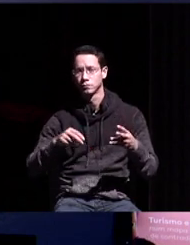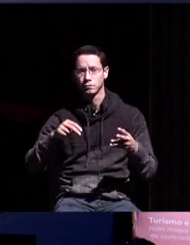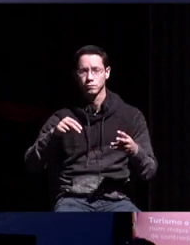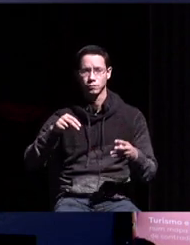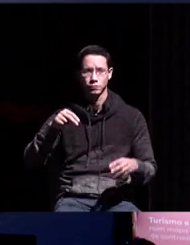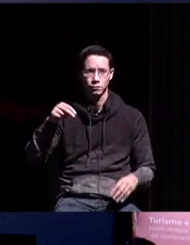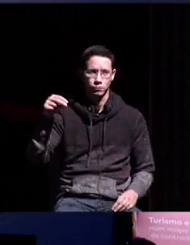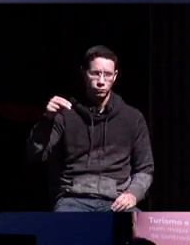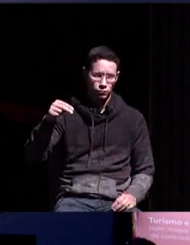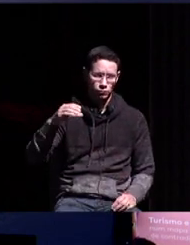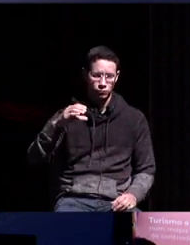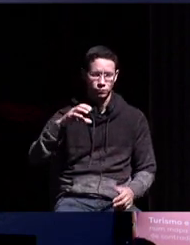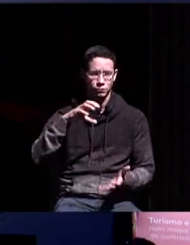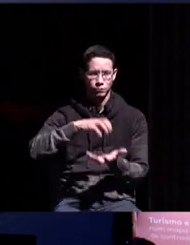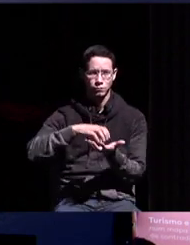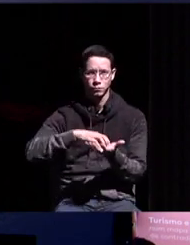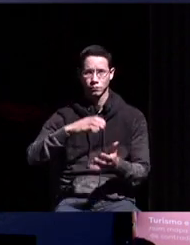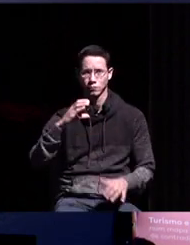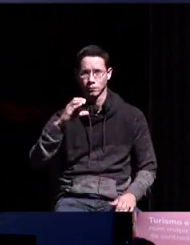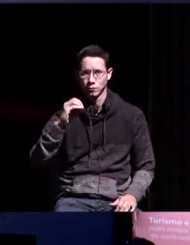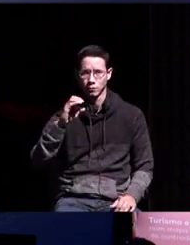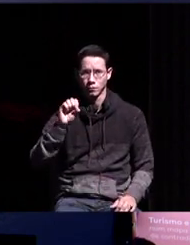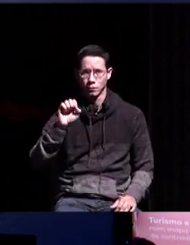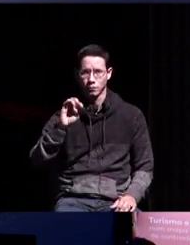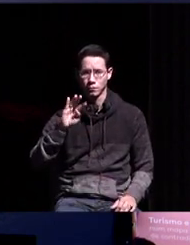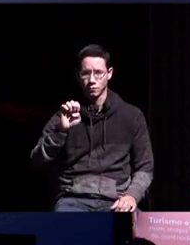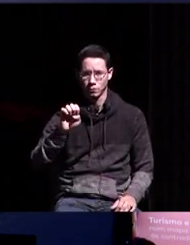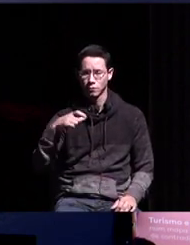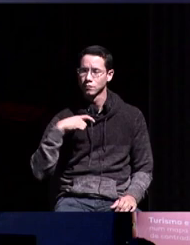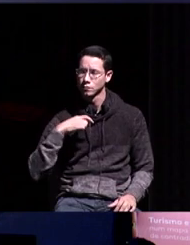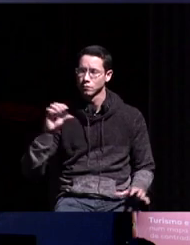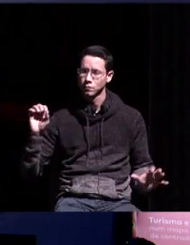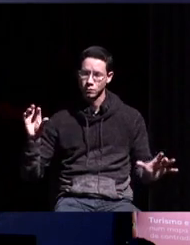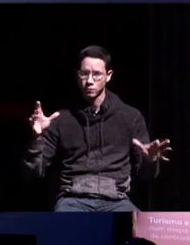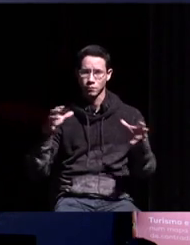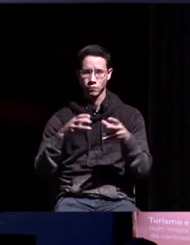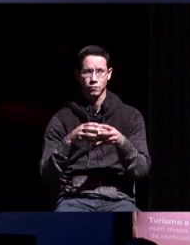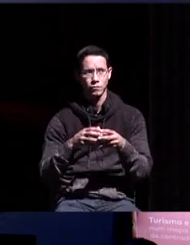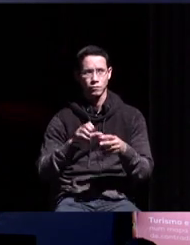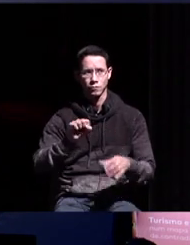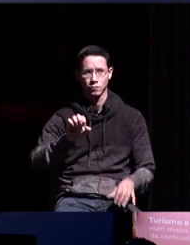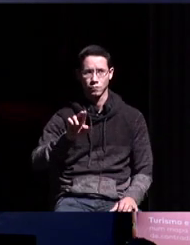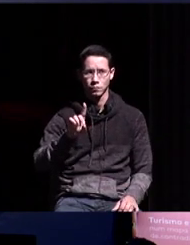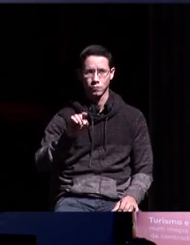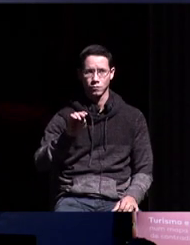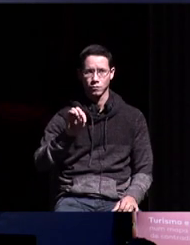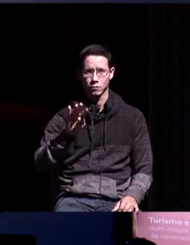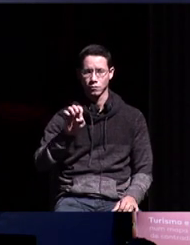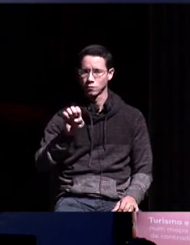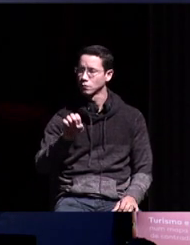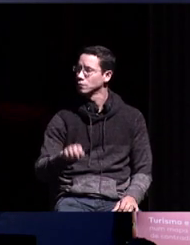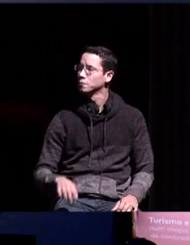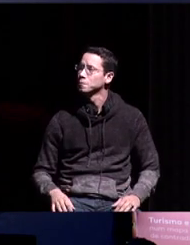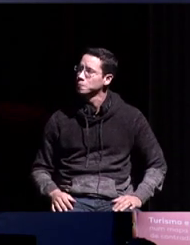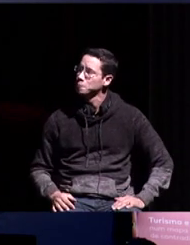There is a concentration of labor in the Southeast. If we analyze the work hours